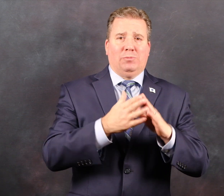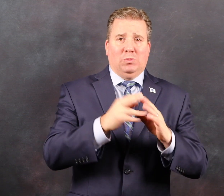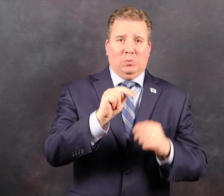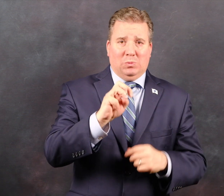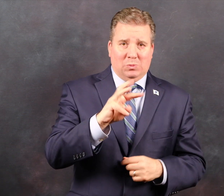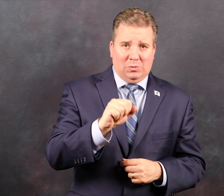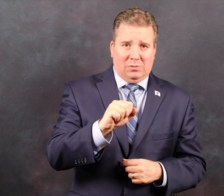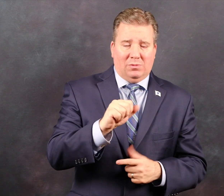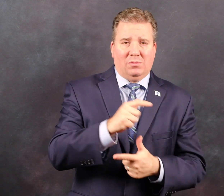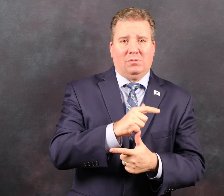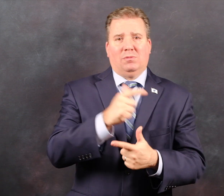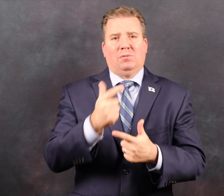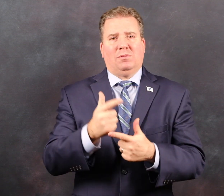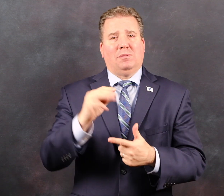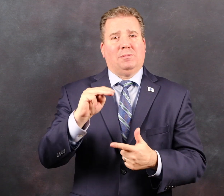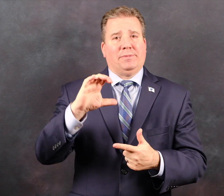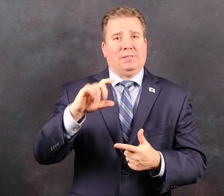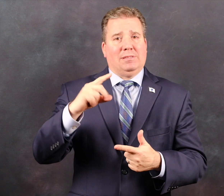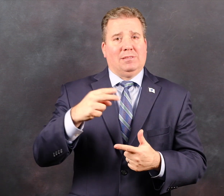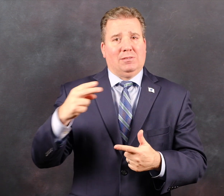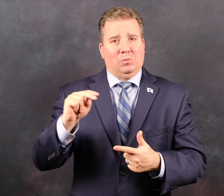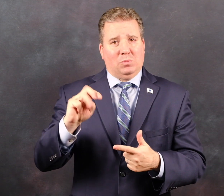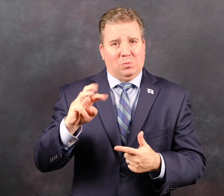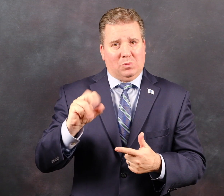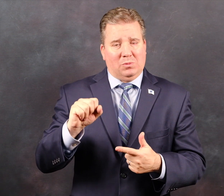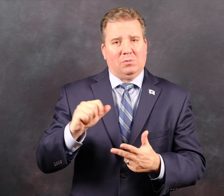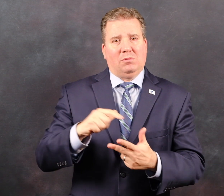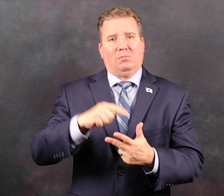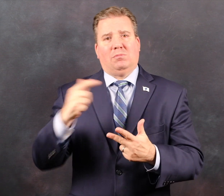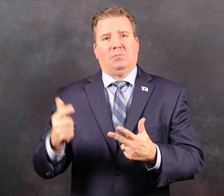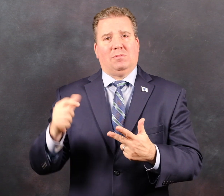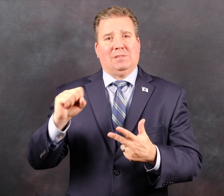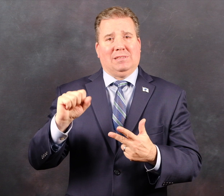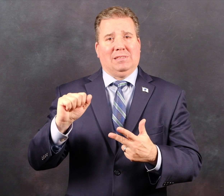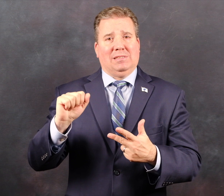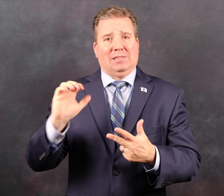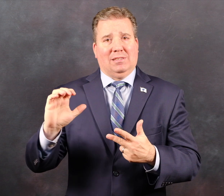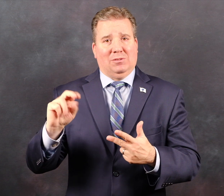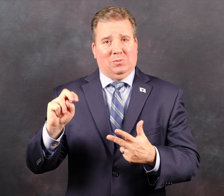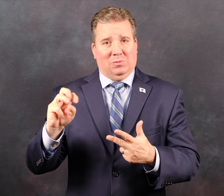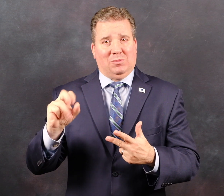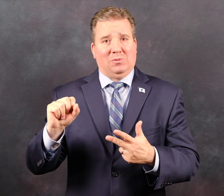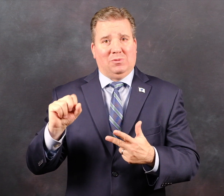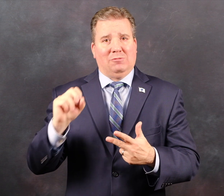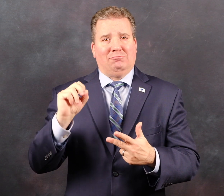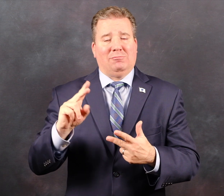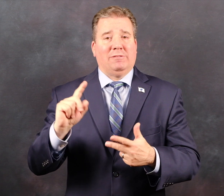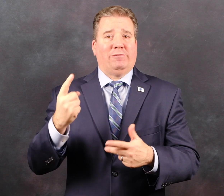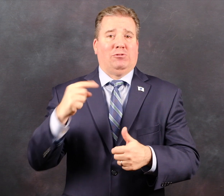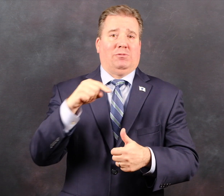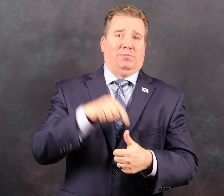There are three topics I’d like to touch upon- community news, MCDHH news, and Statewide